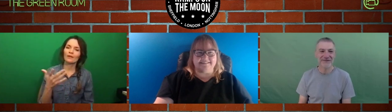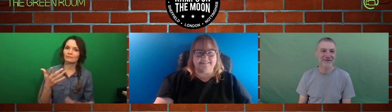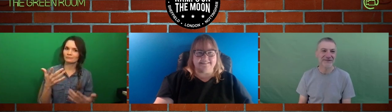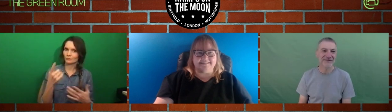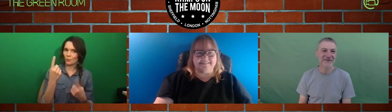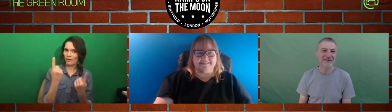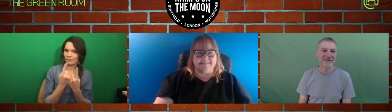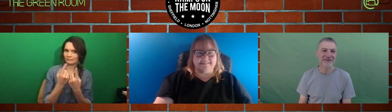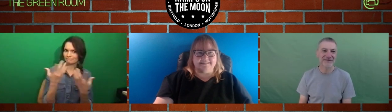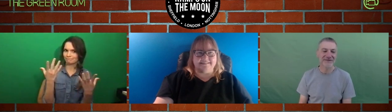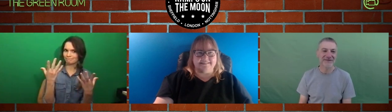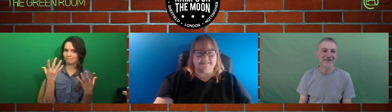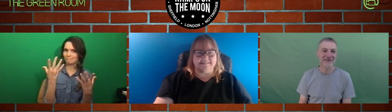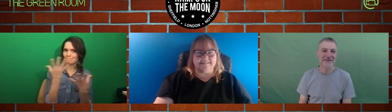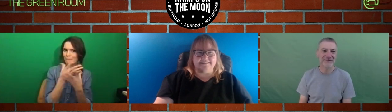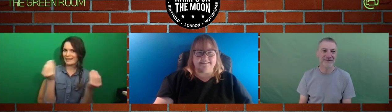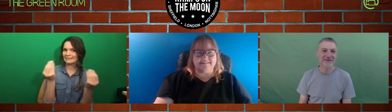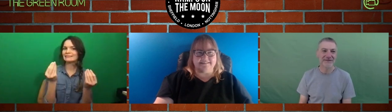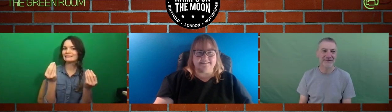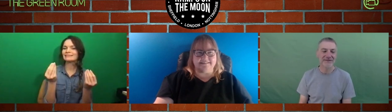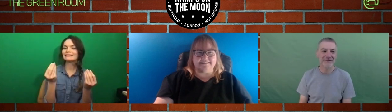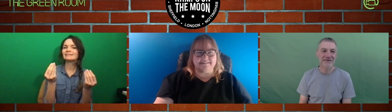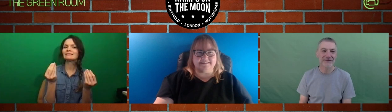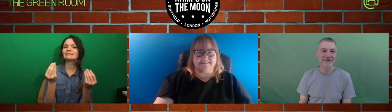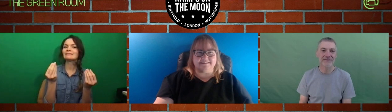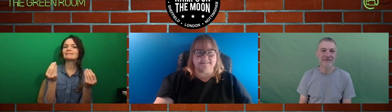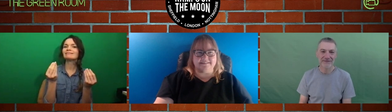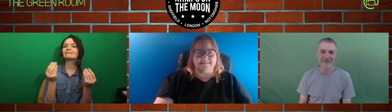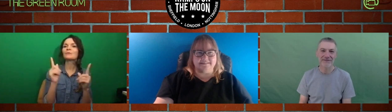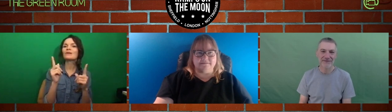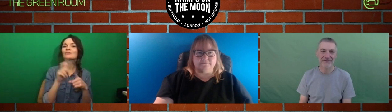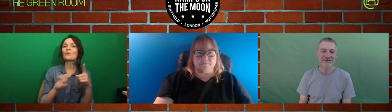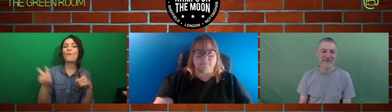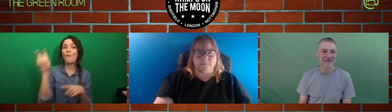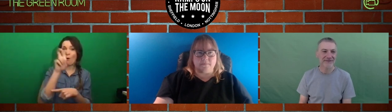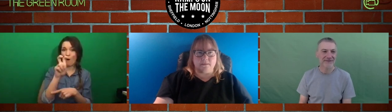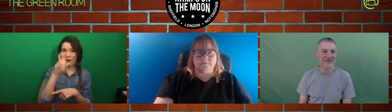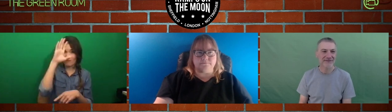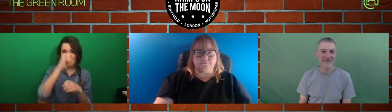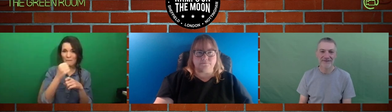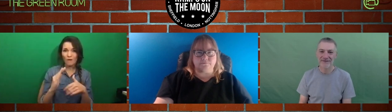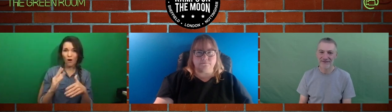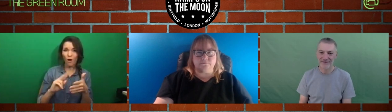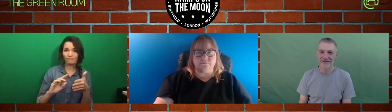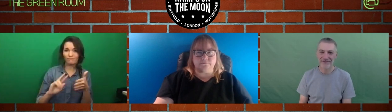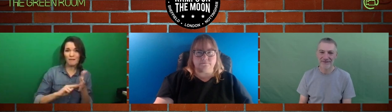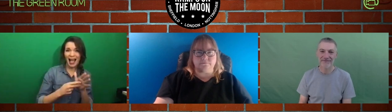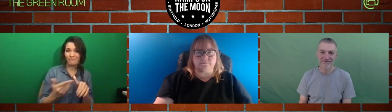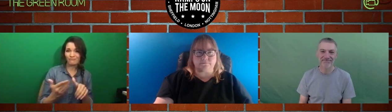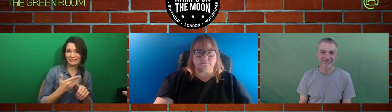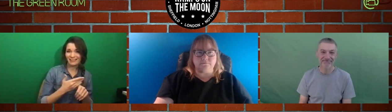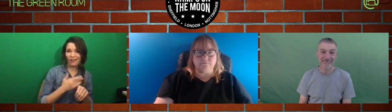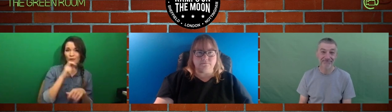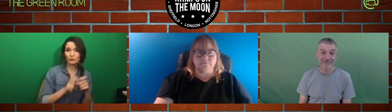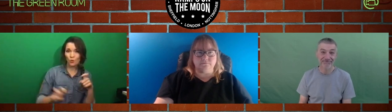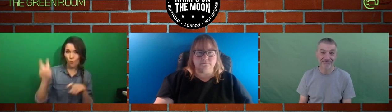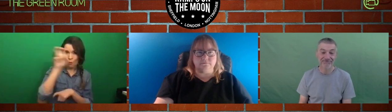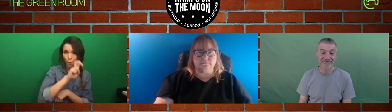last time, is to tour, but we were going to go on this big tour were'nt Rebekah? RH: We were. And it was really sad that we didn't get